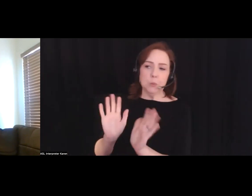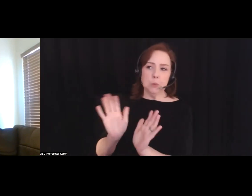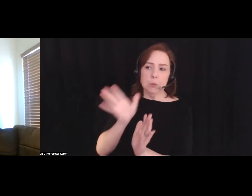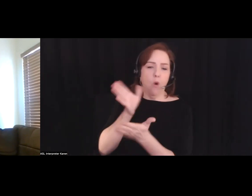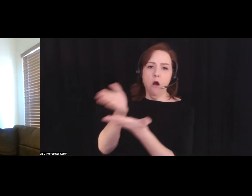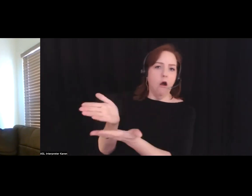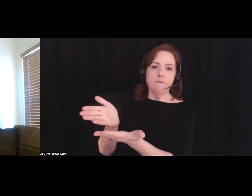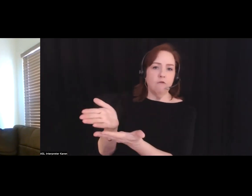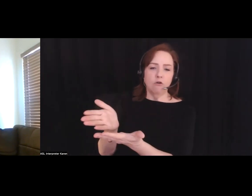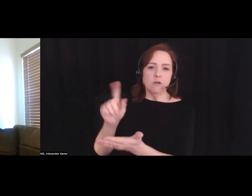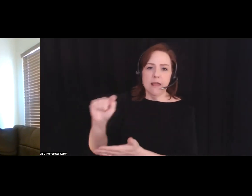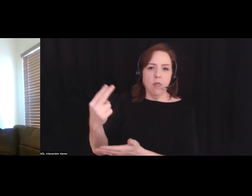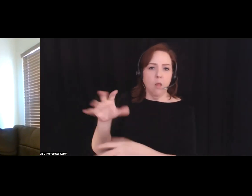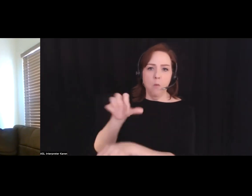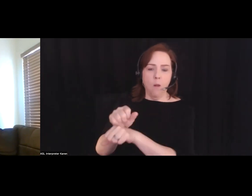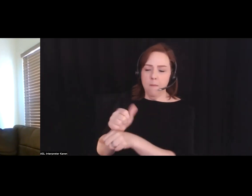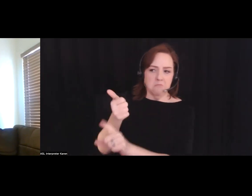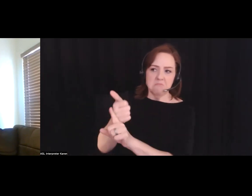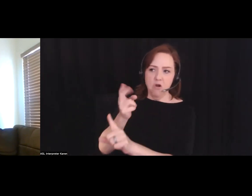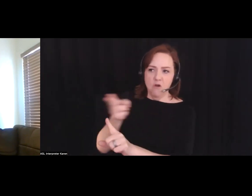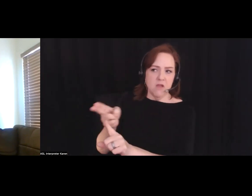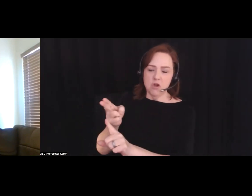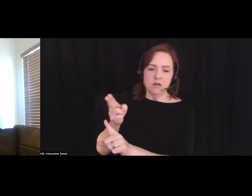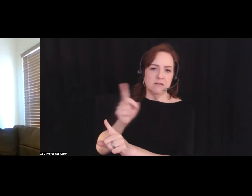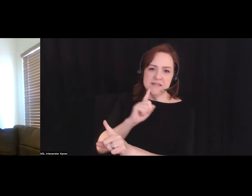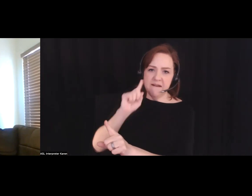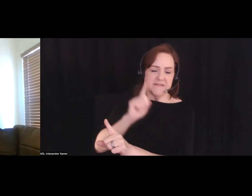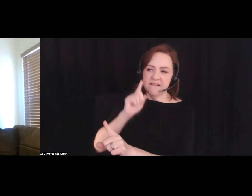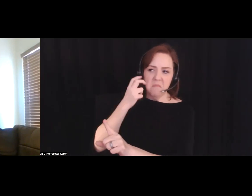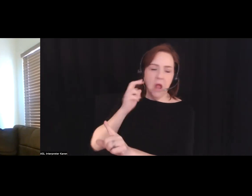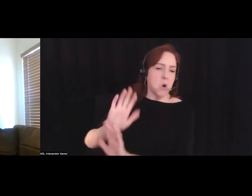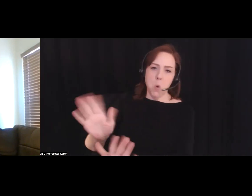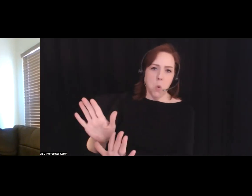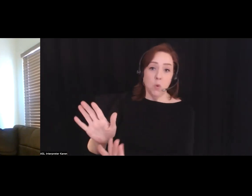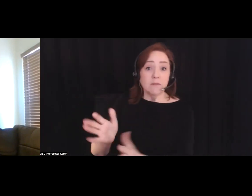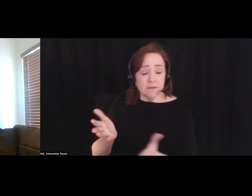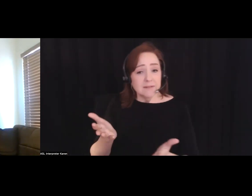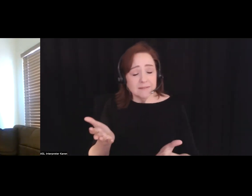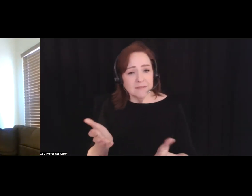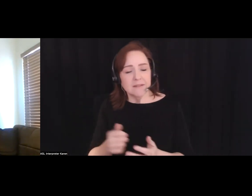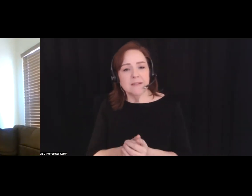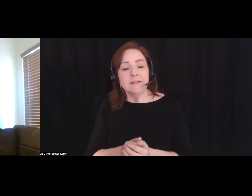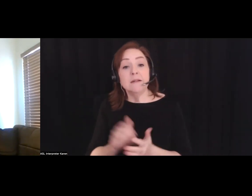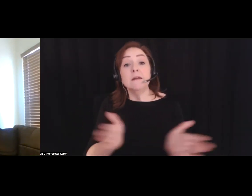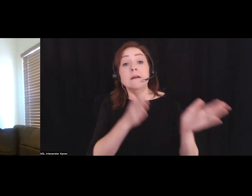hard of hearing, or deaf-blind and number nine we saw a provider with a face mask that covered